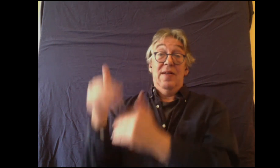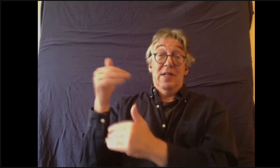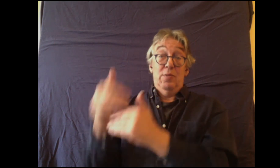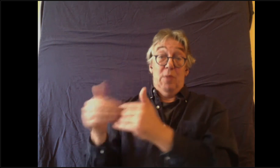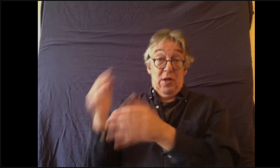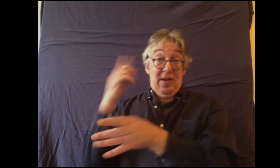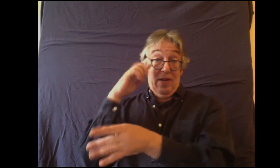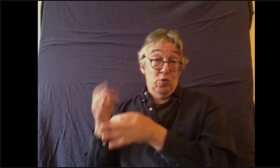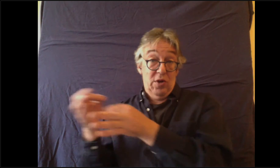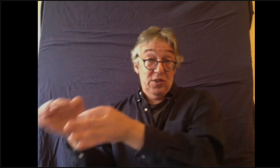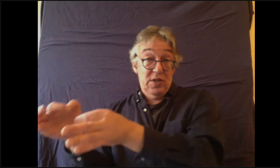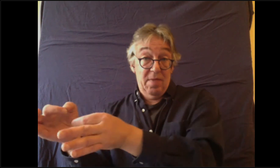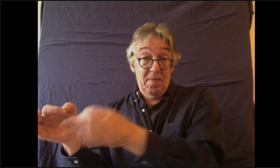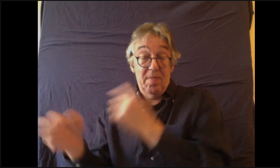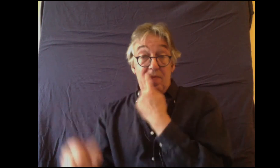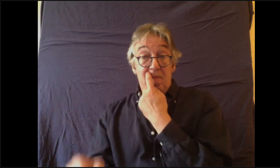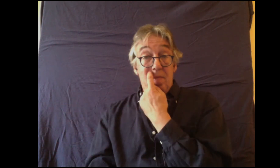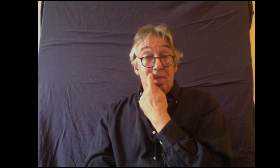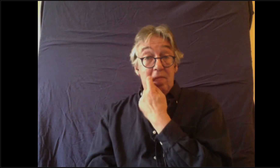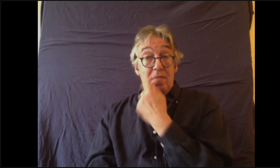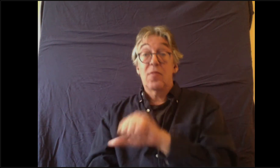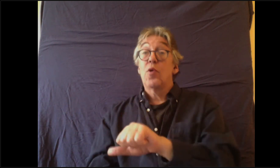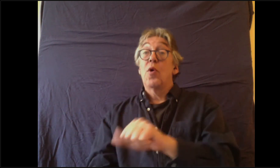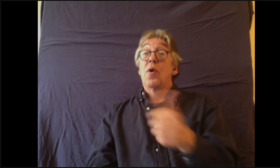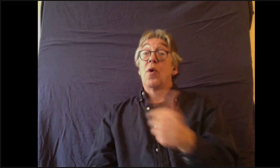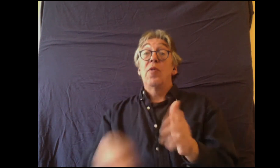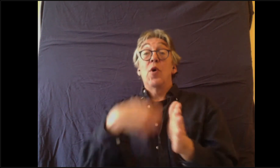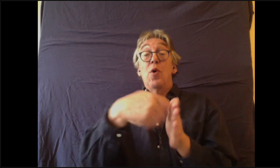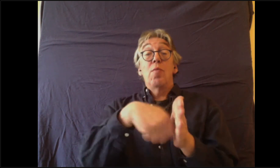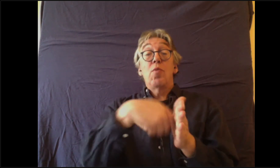Bridging the Gap is another project in Africa and South America.